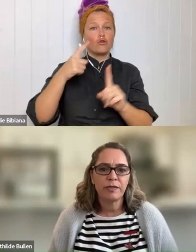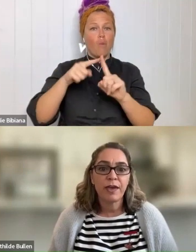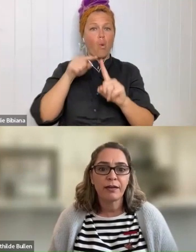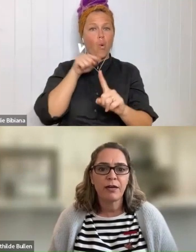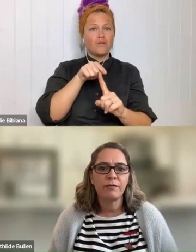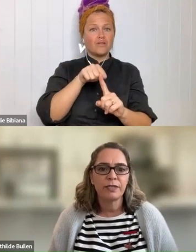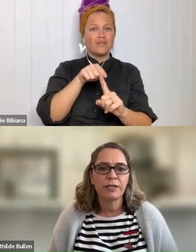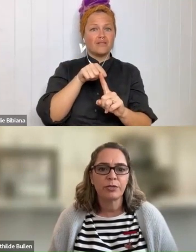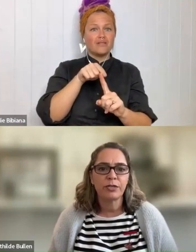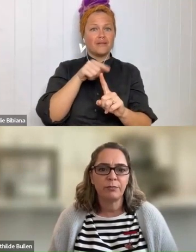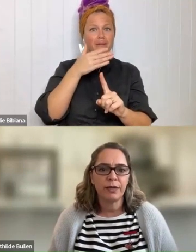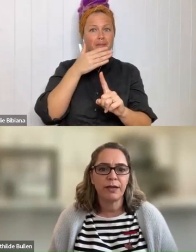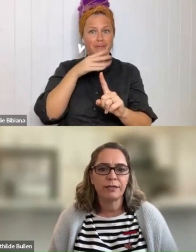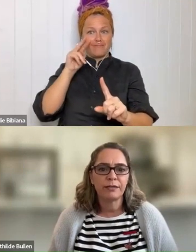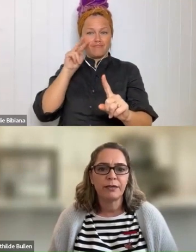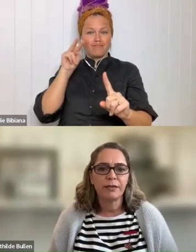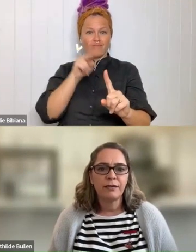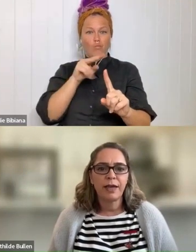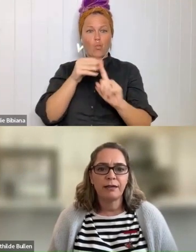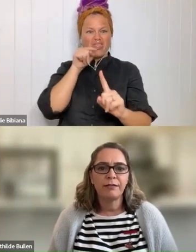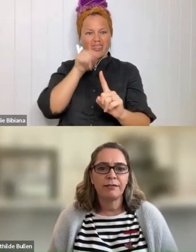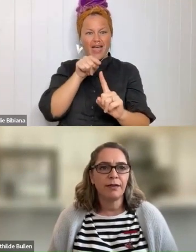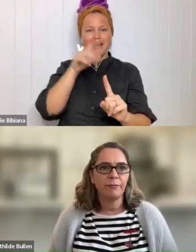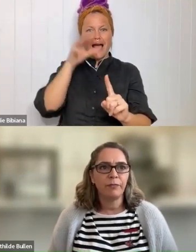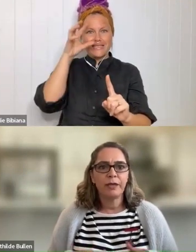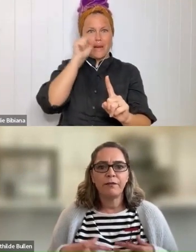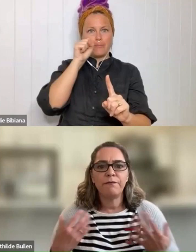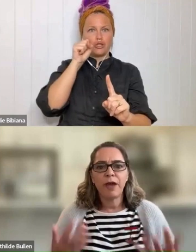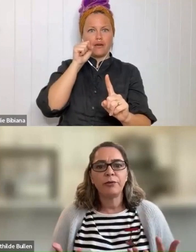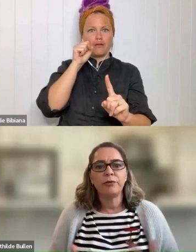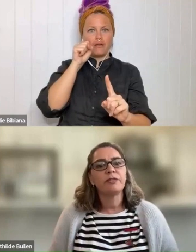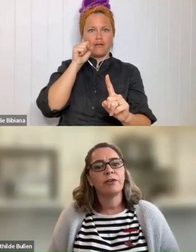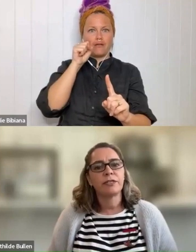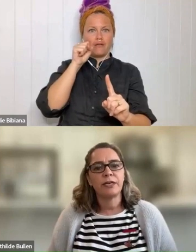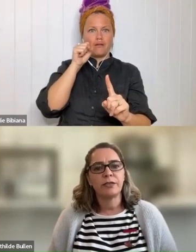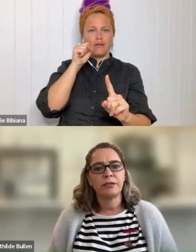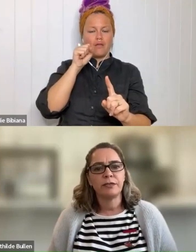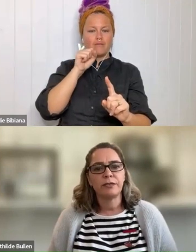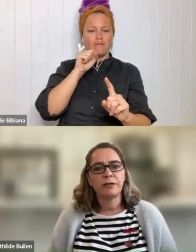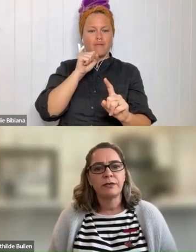with that kind of assumption in place that values first nations